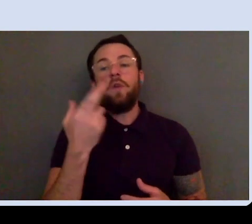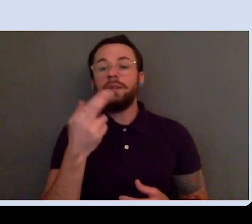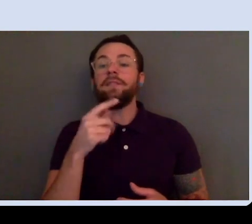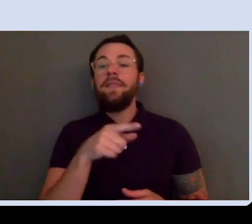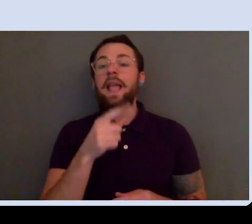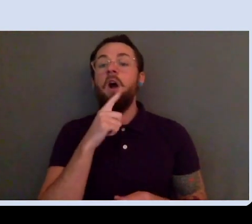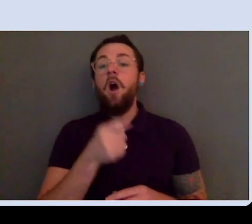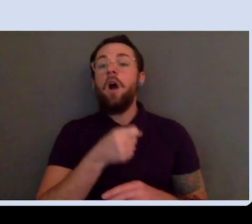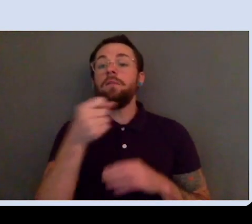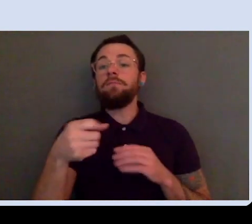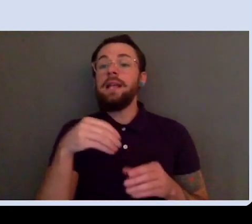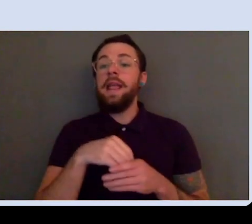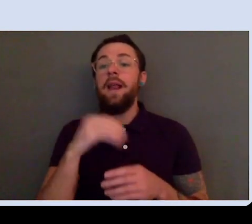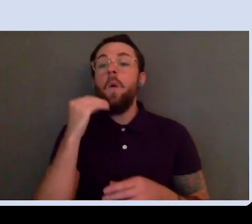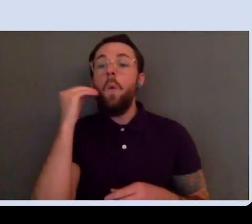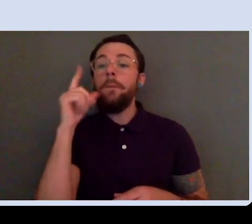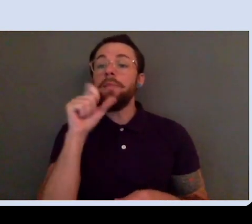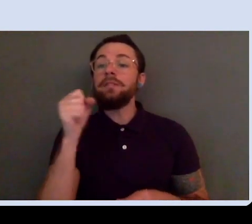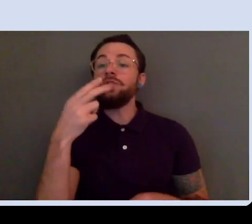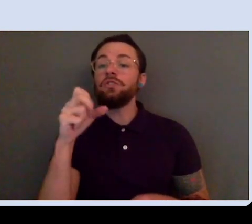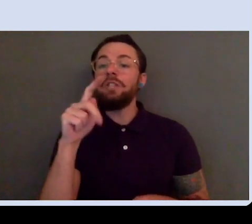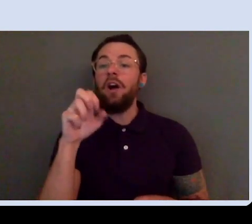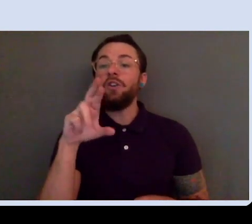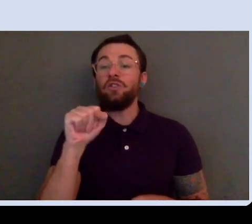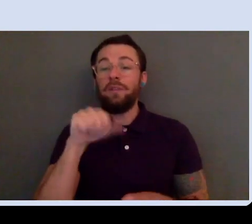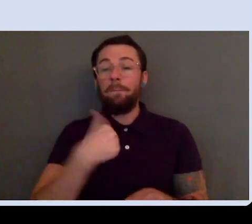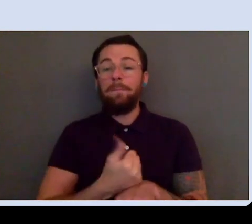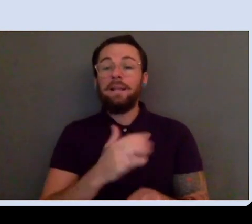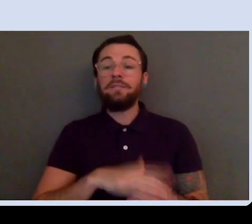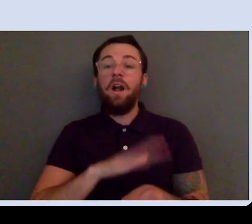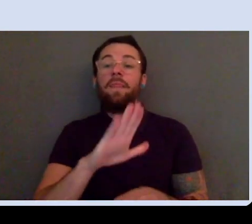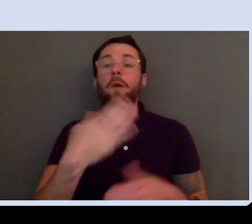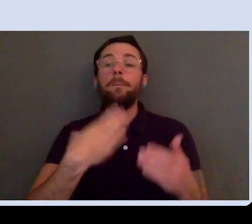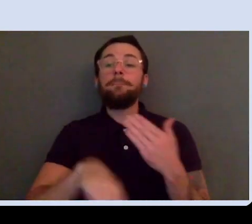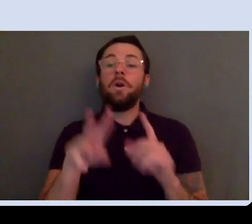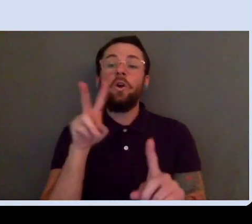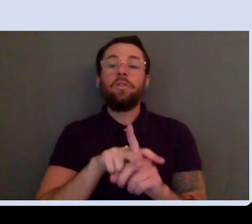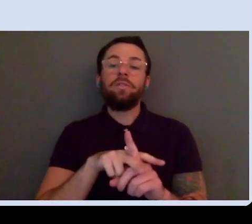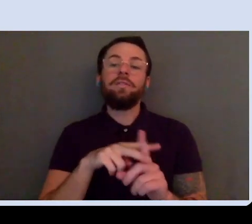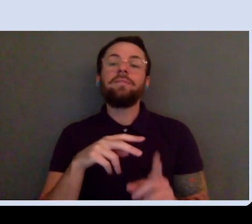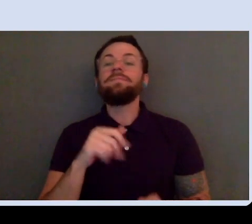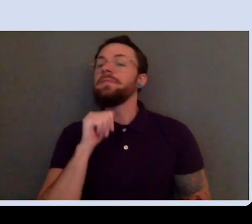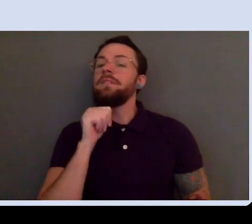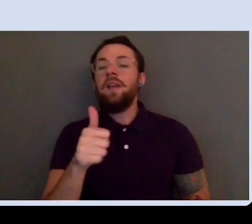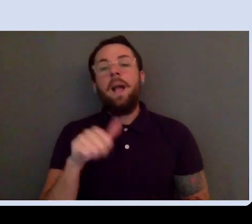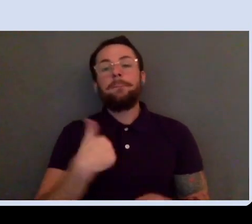So the important points about this, are that we sometimes don't realize that homeless shelters,